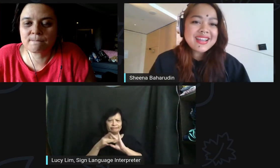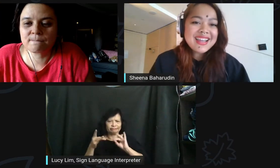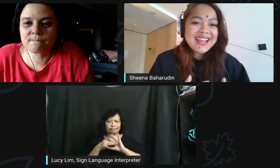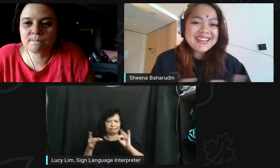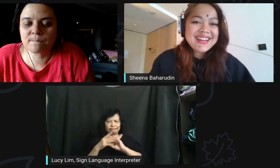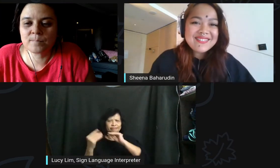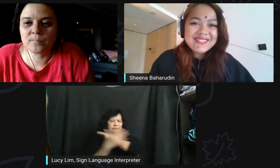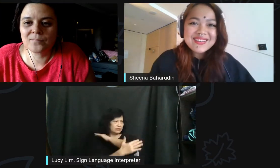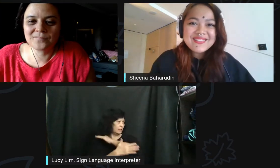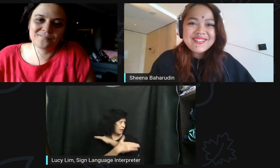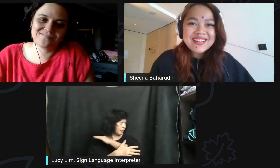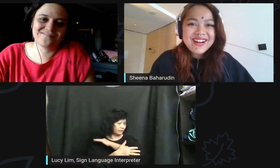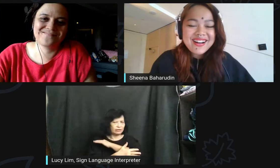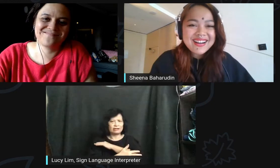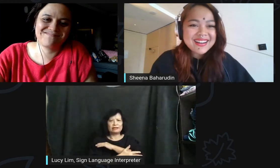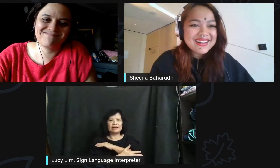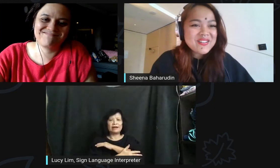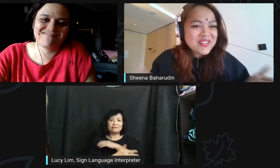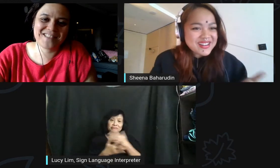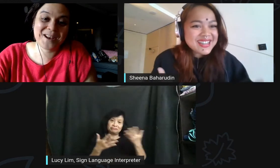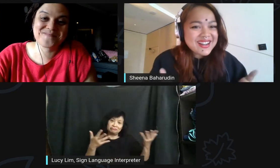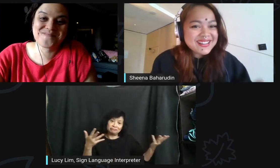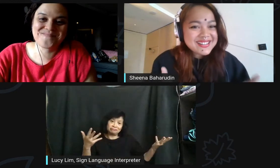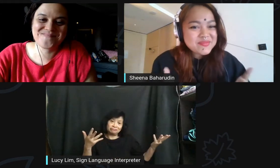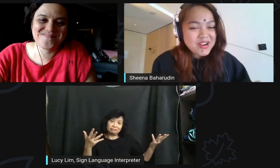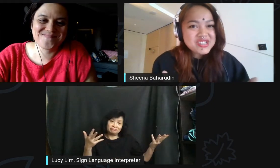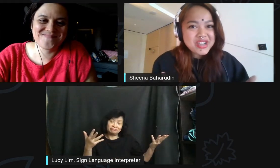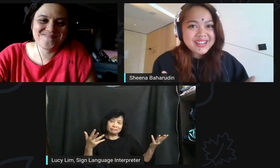And now look where we are, working on this project